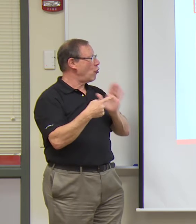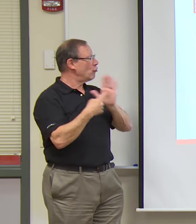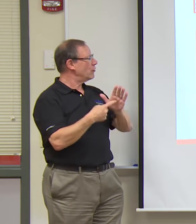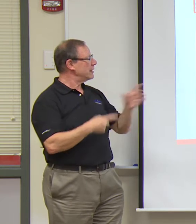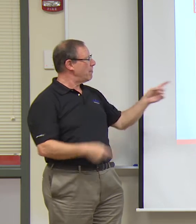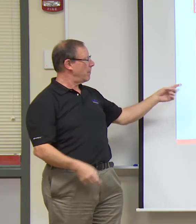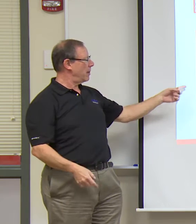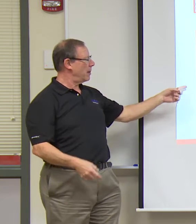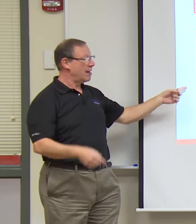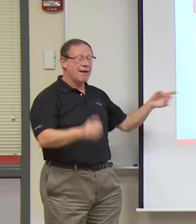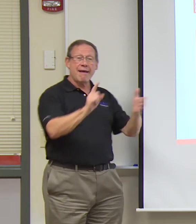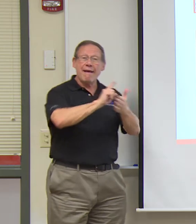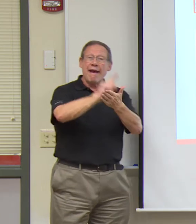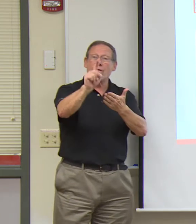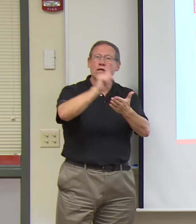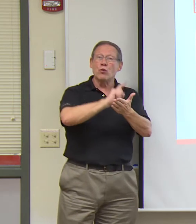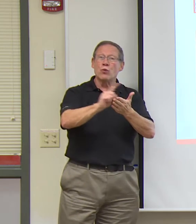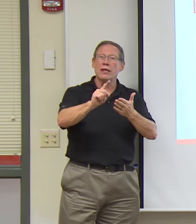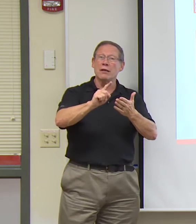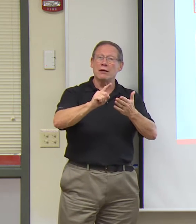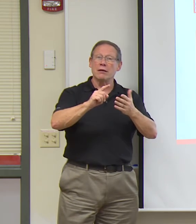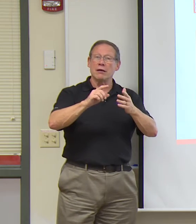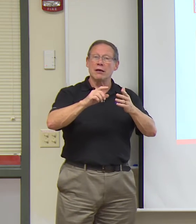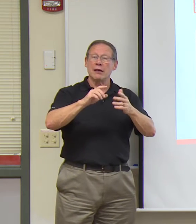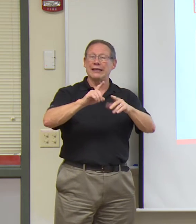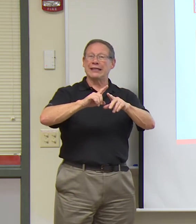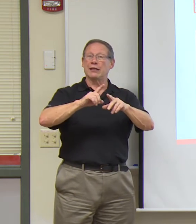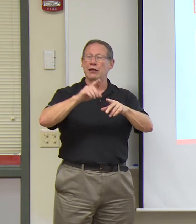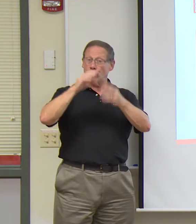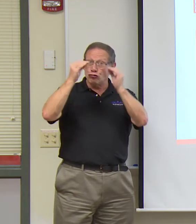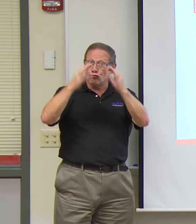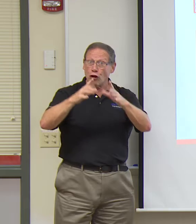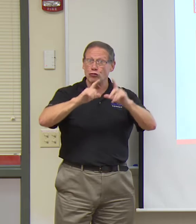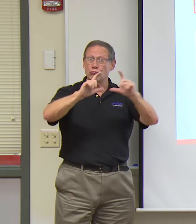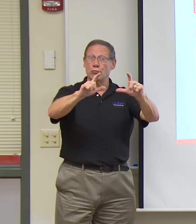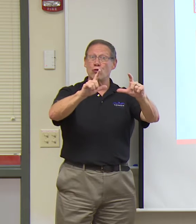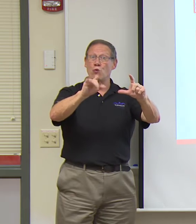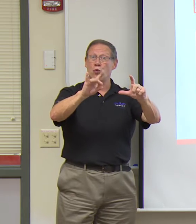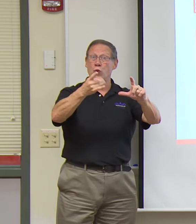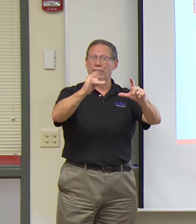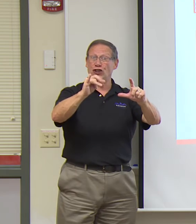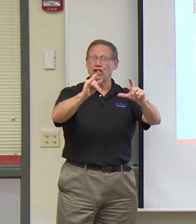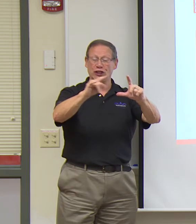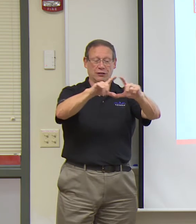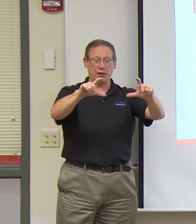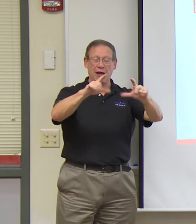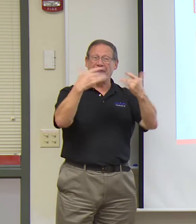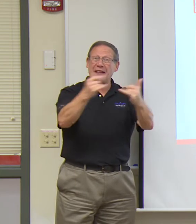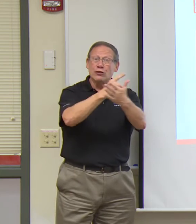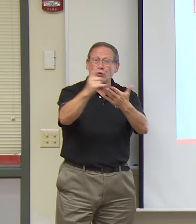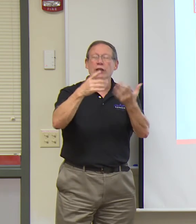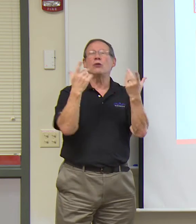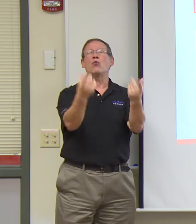put a different widget at the top of the page, and here's what you're doing this week, and entered links to the things in the course.